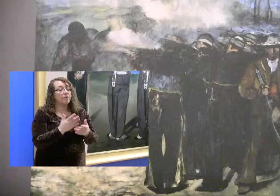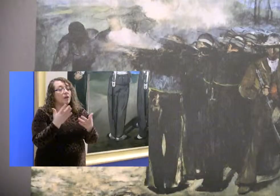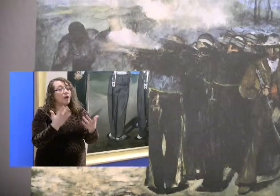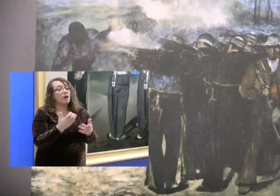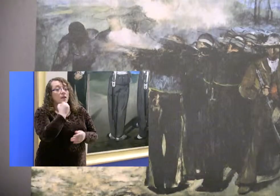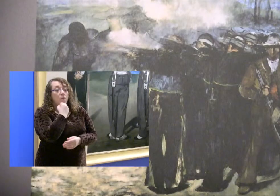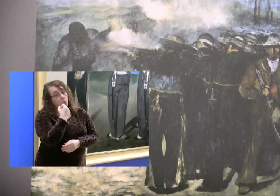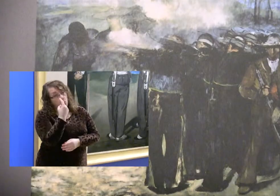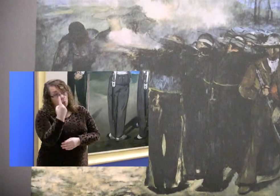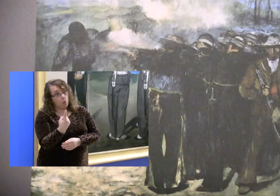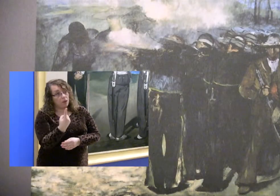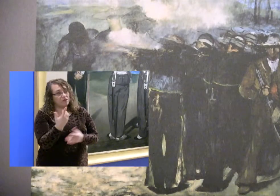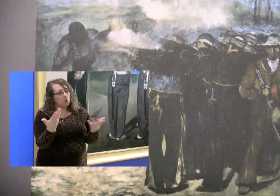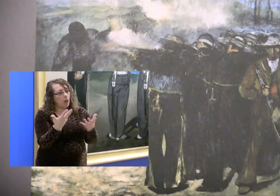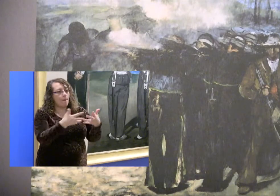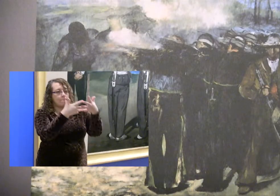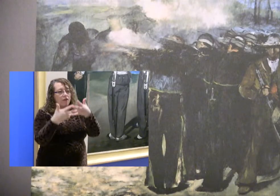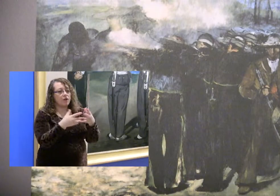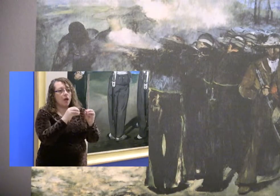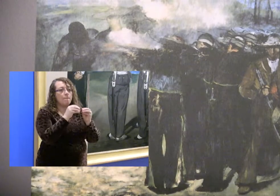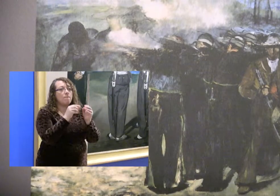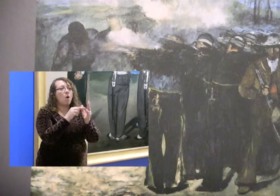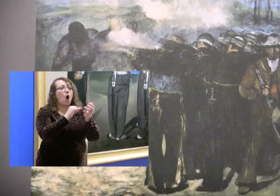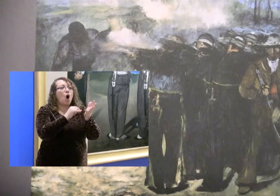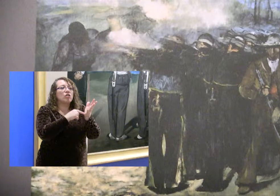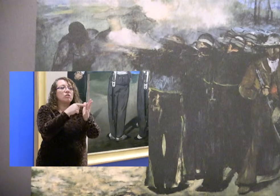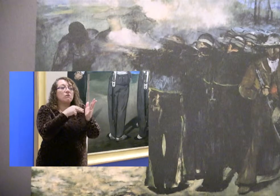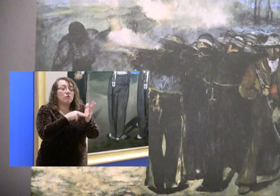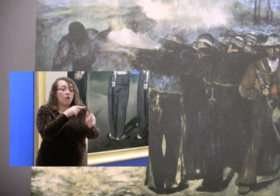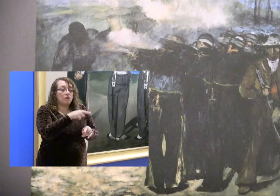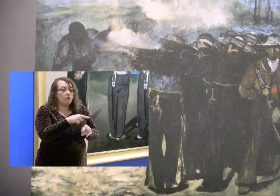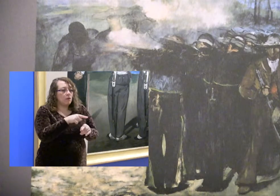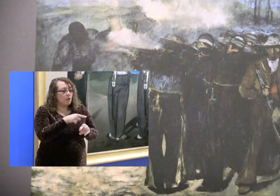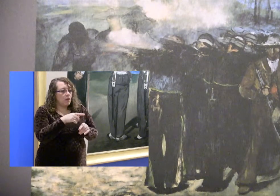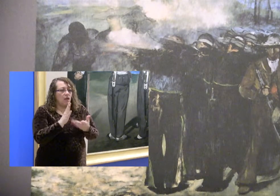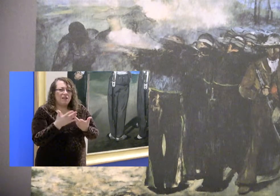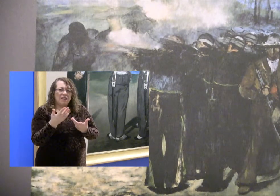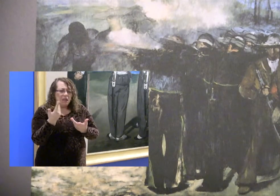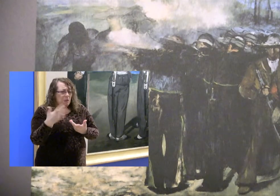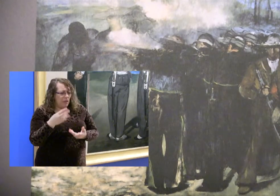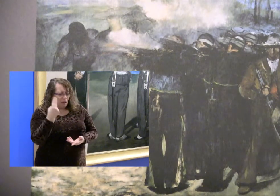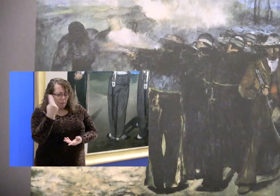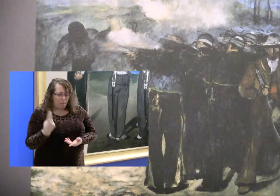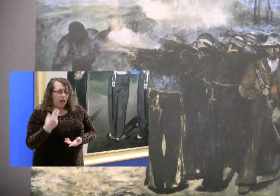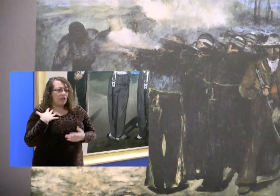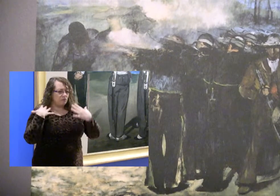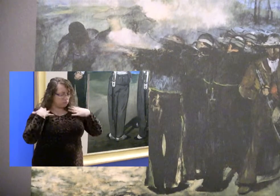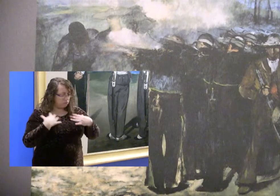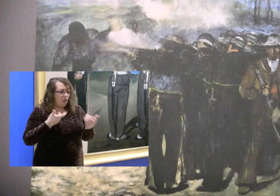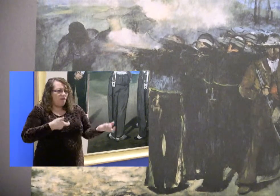now in Boston, Manet painted the firing squad in Mexican dress, with flared trousers and sombreros,